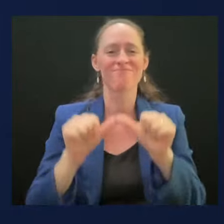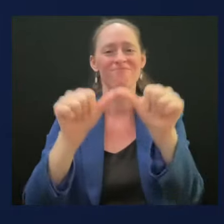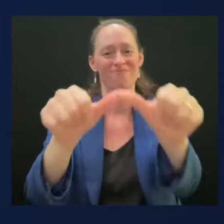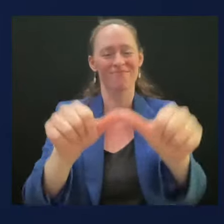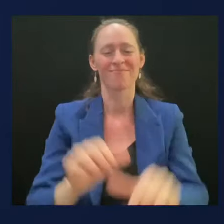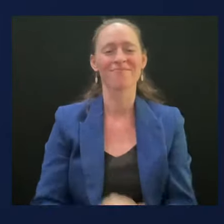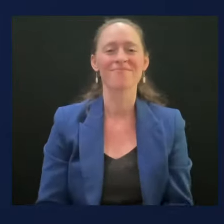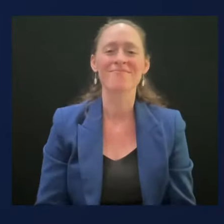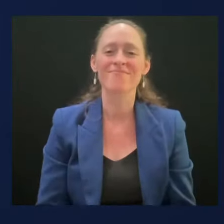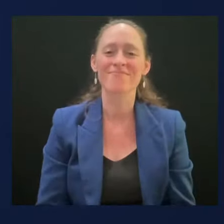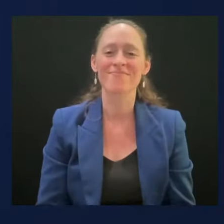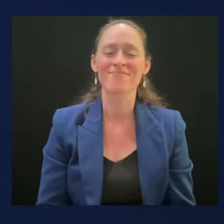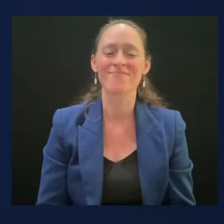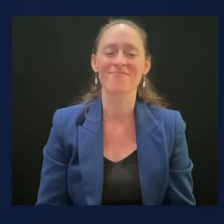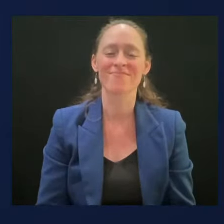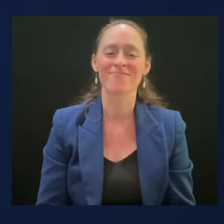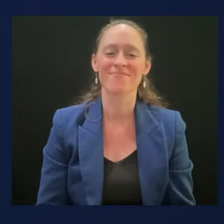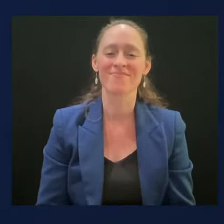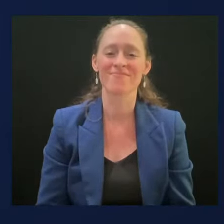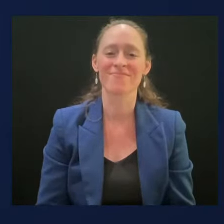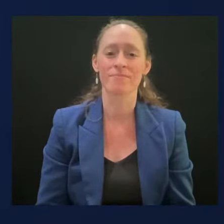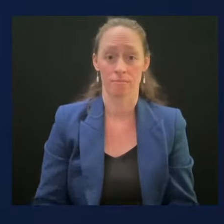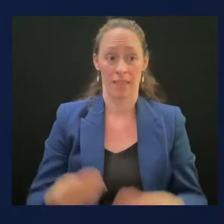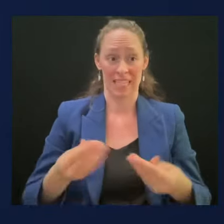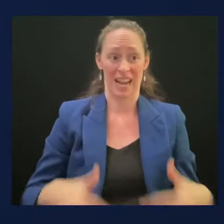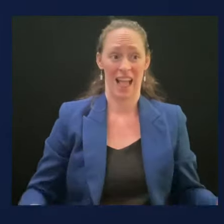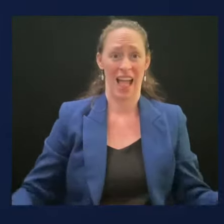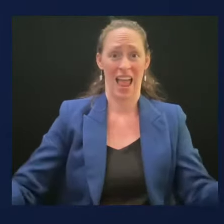in the service of our country, sailor resting in the seabed at Pearl Harbor